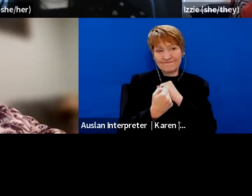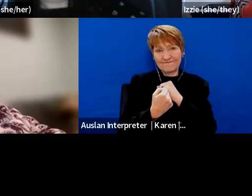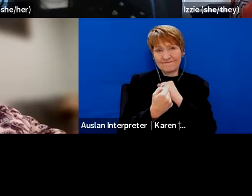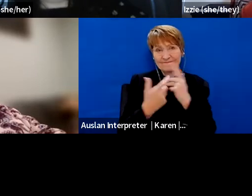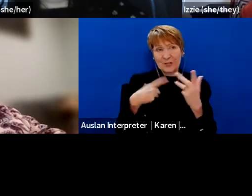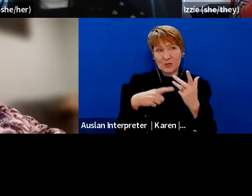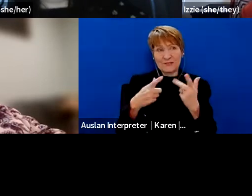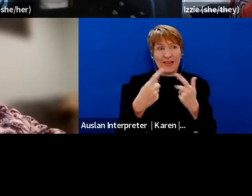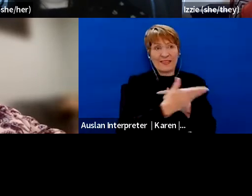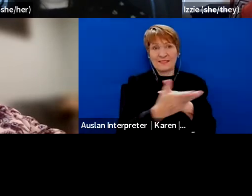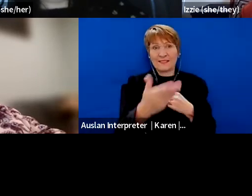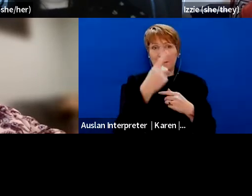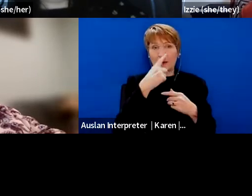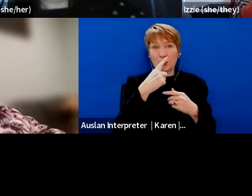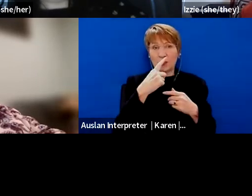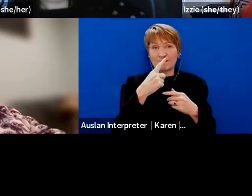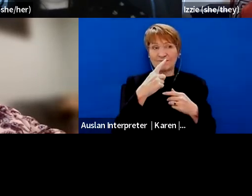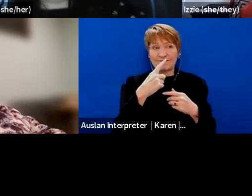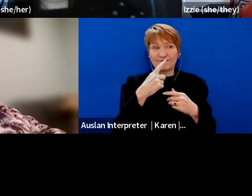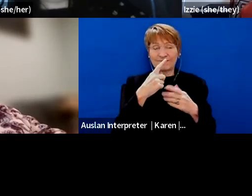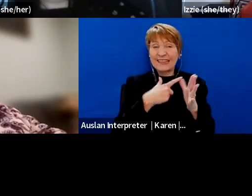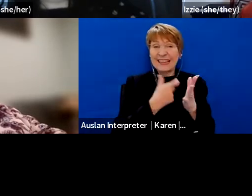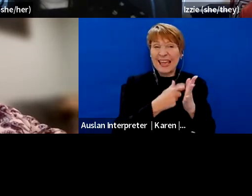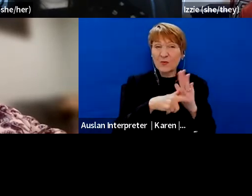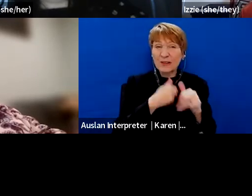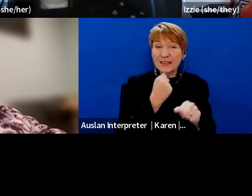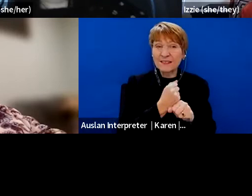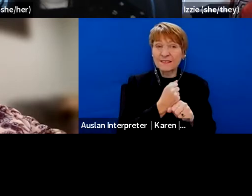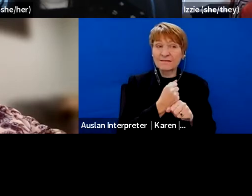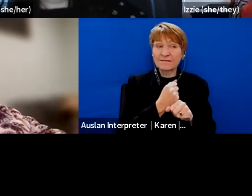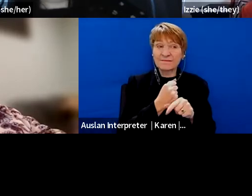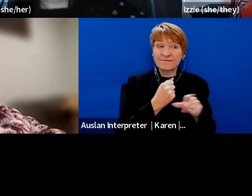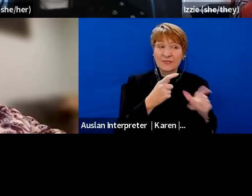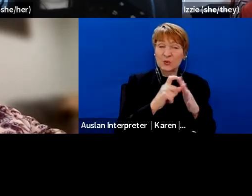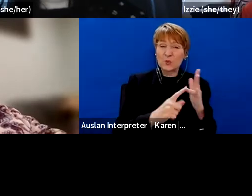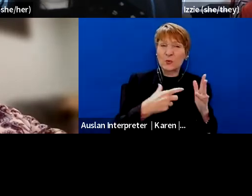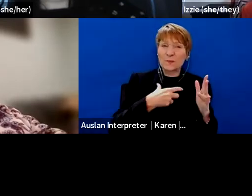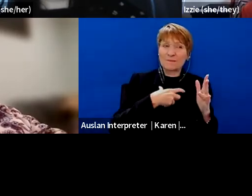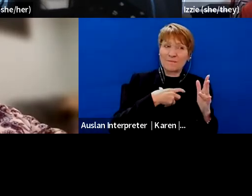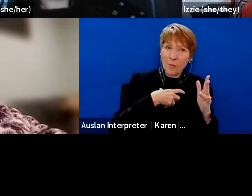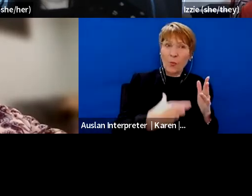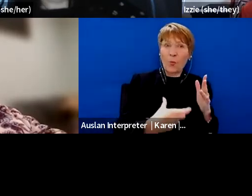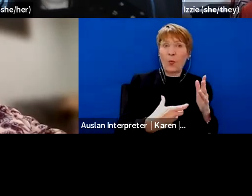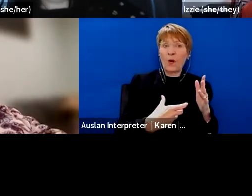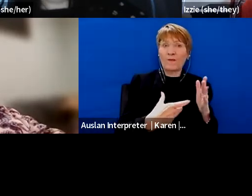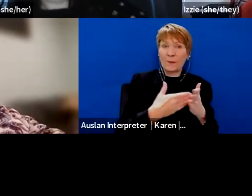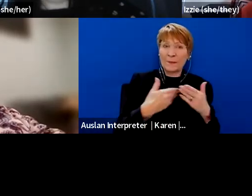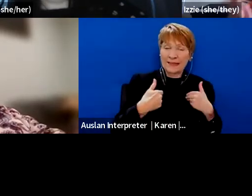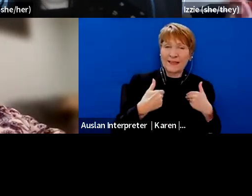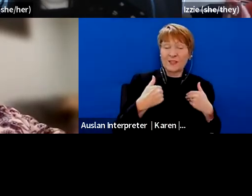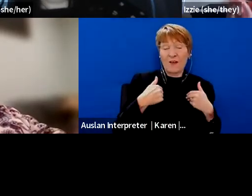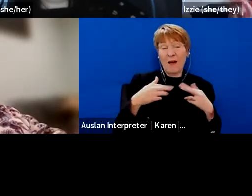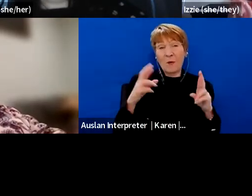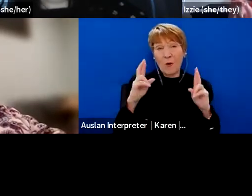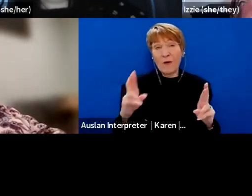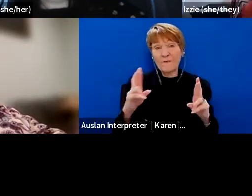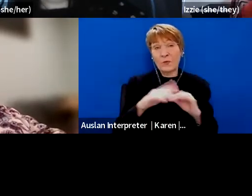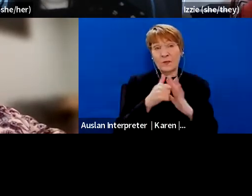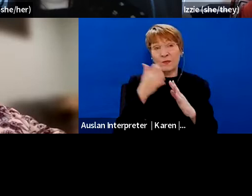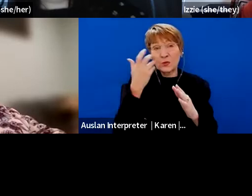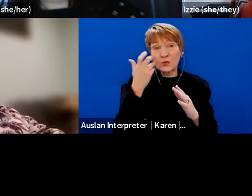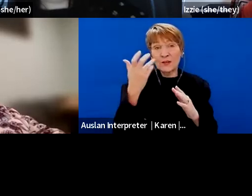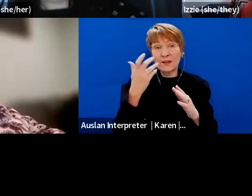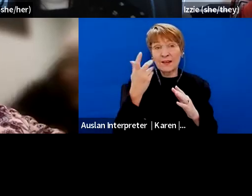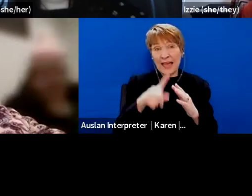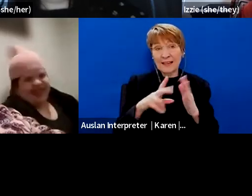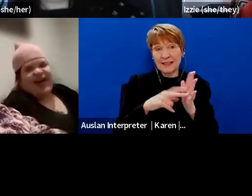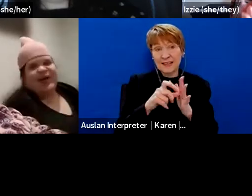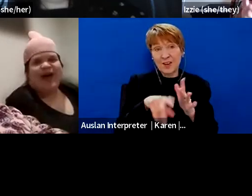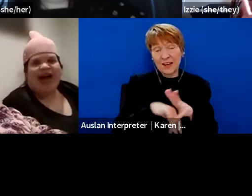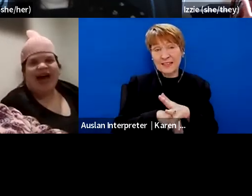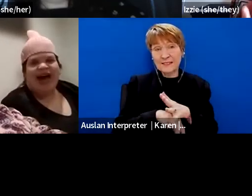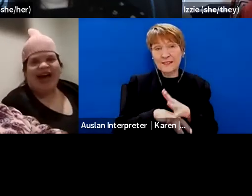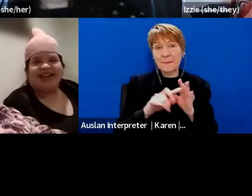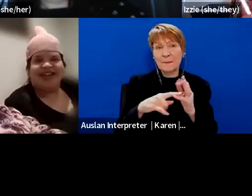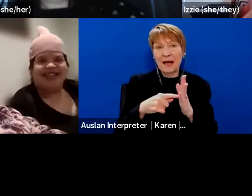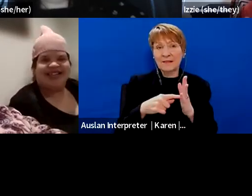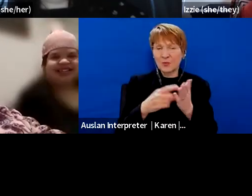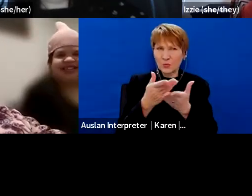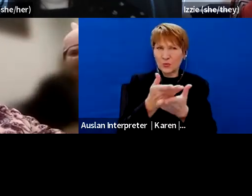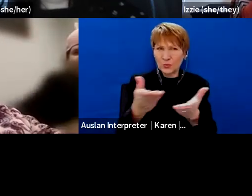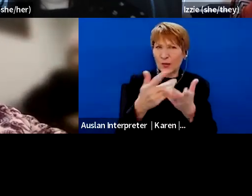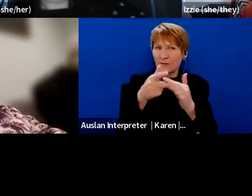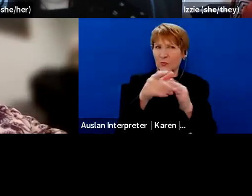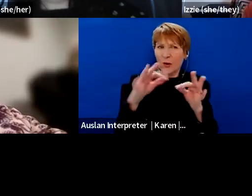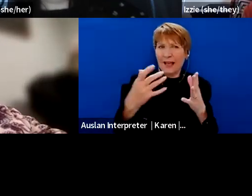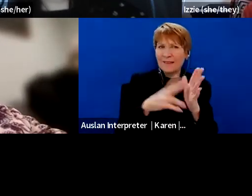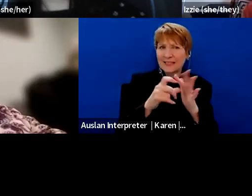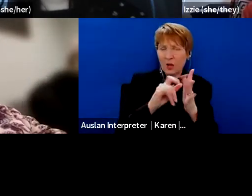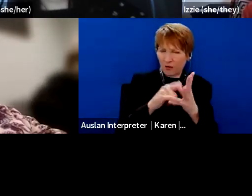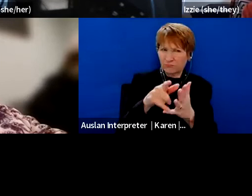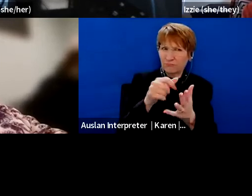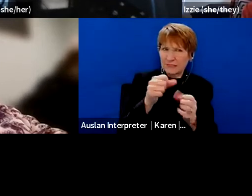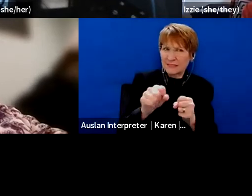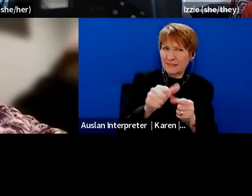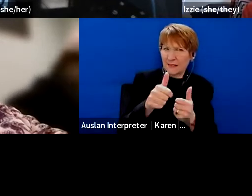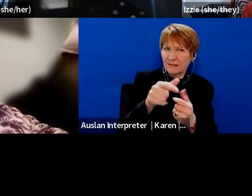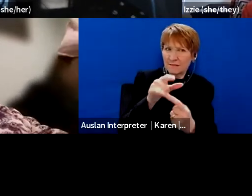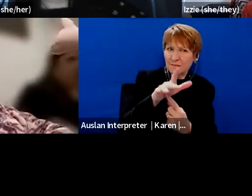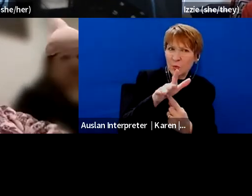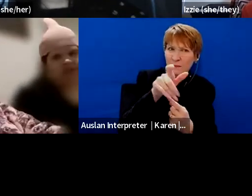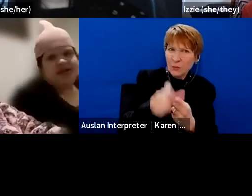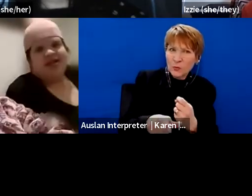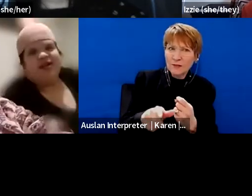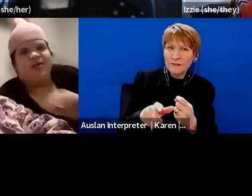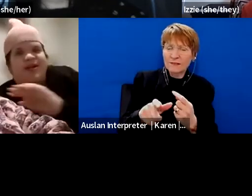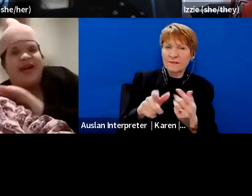And then caring and going above and beyond the pharaohs. Um, so yeah I'm hopeful for the future and for me is, but you are still valid. If you don't have any is.